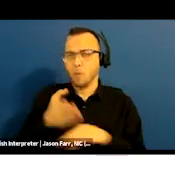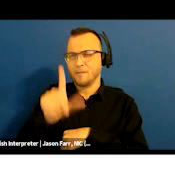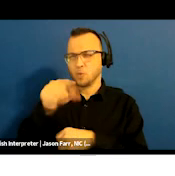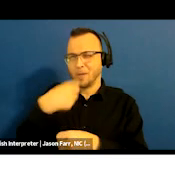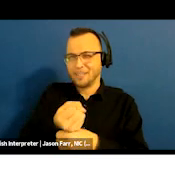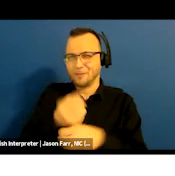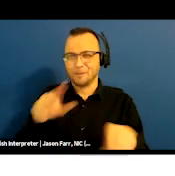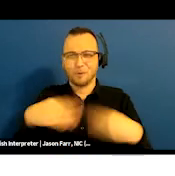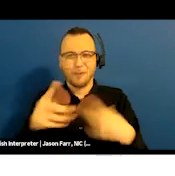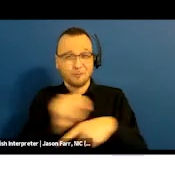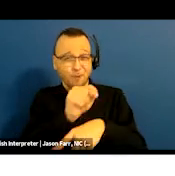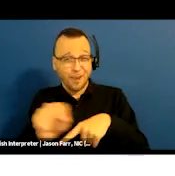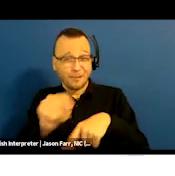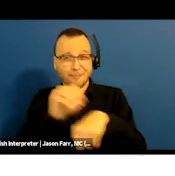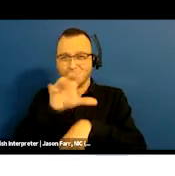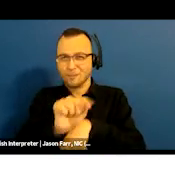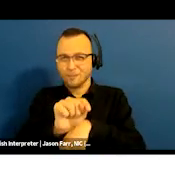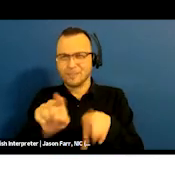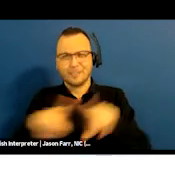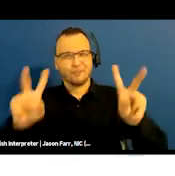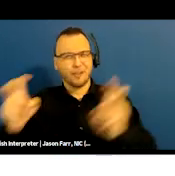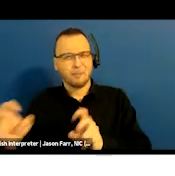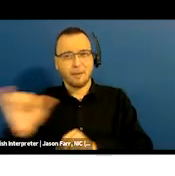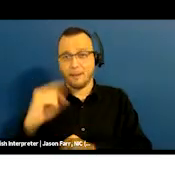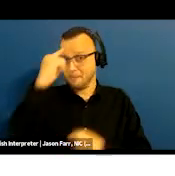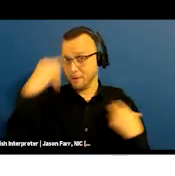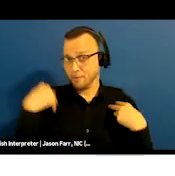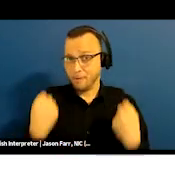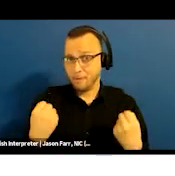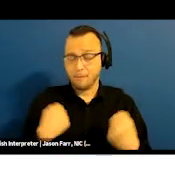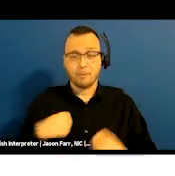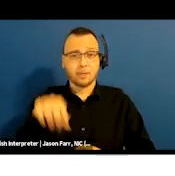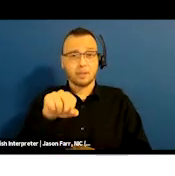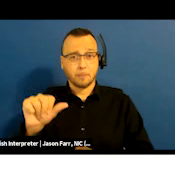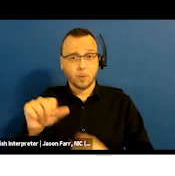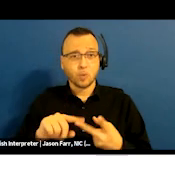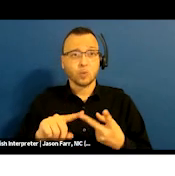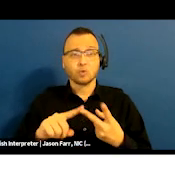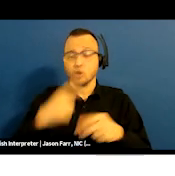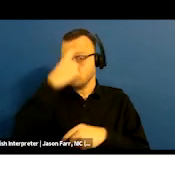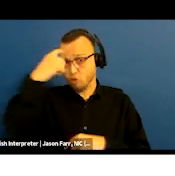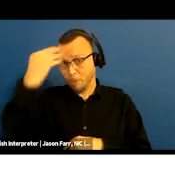We're also joined by Laura Leone, an integrated health consultant for the National Council for Mental Wellbeing,